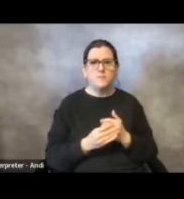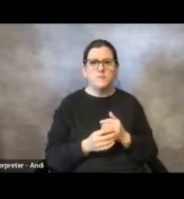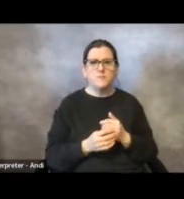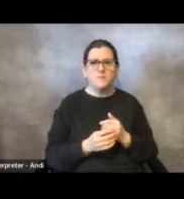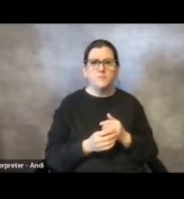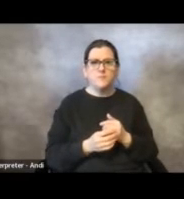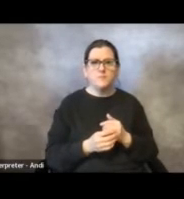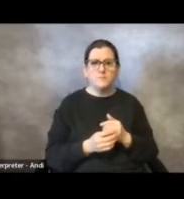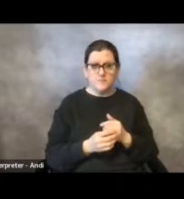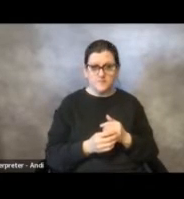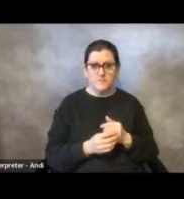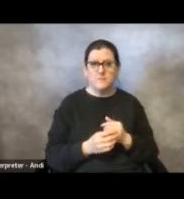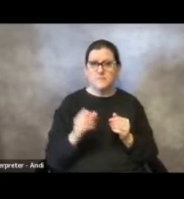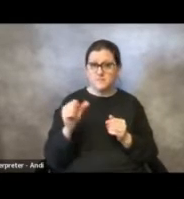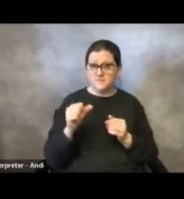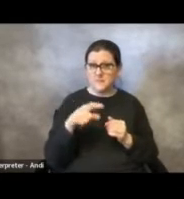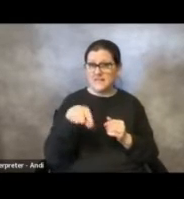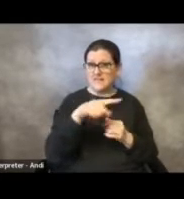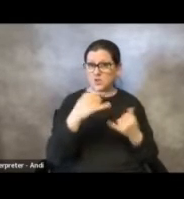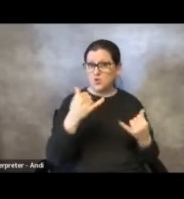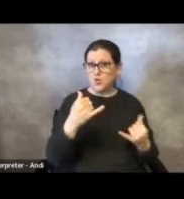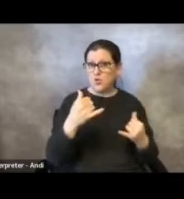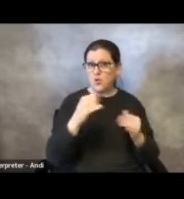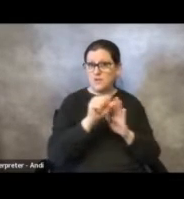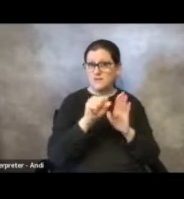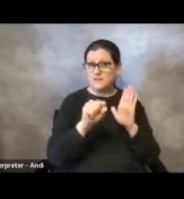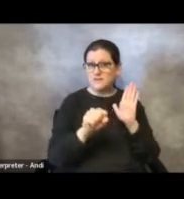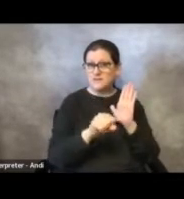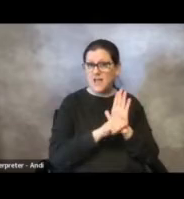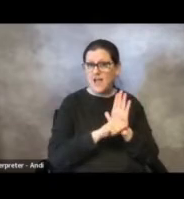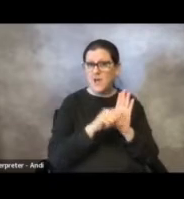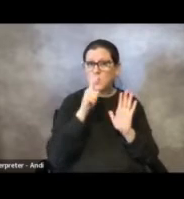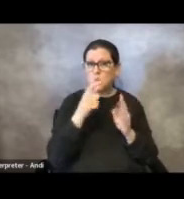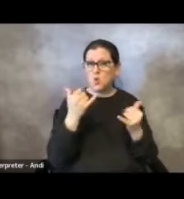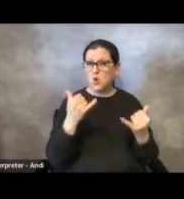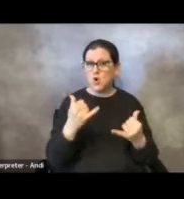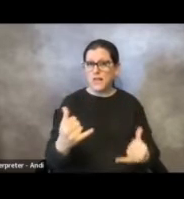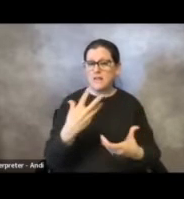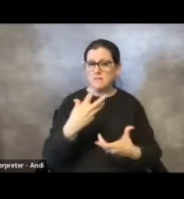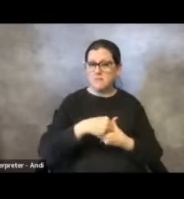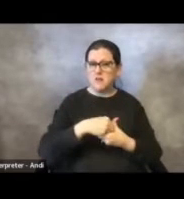It is this is a current status of states that are participating in No Wrong Door Medicaid